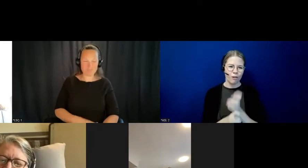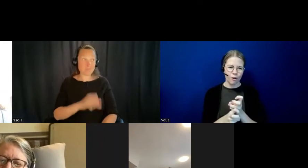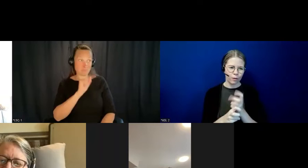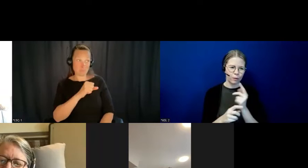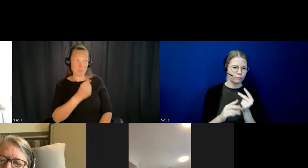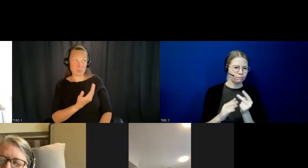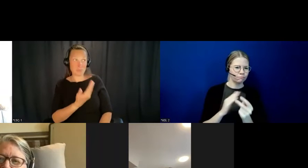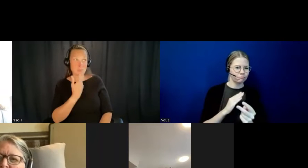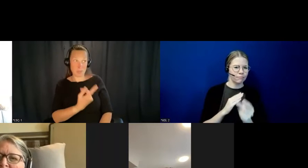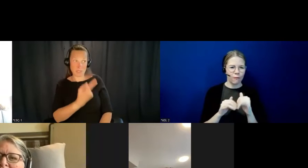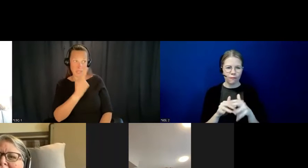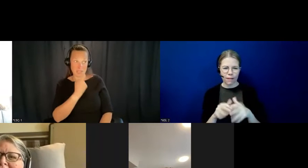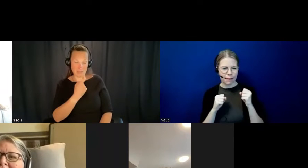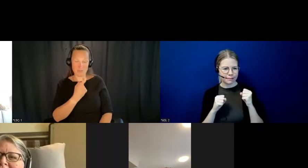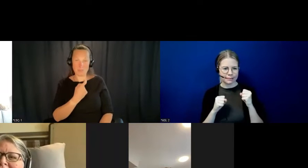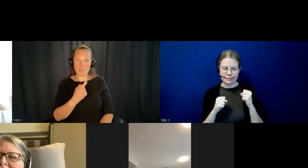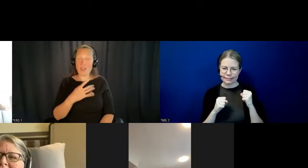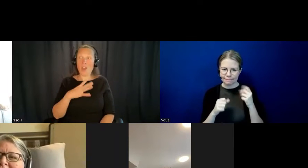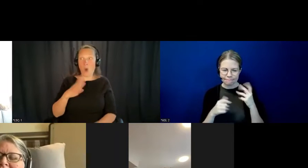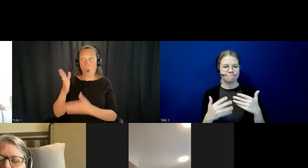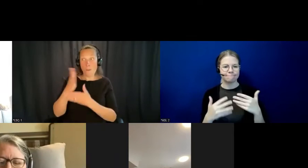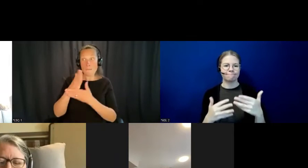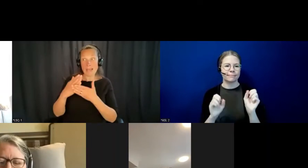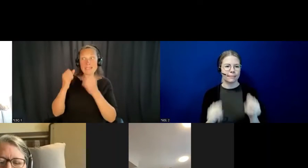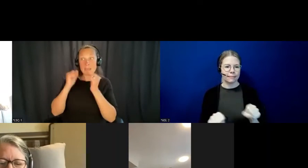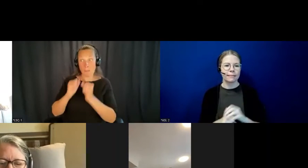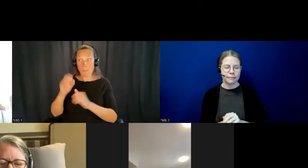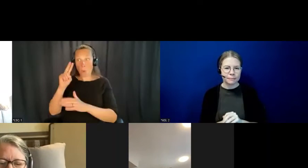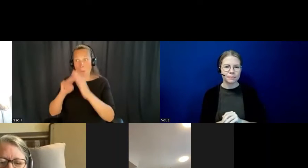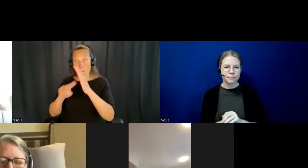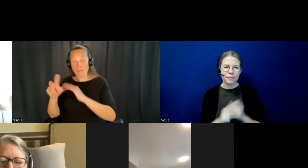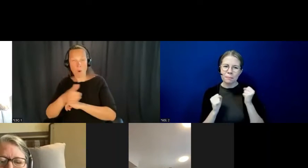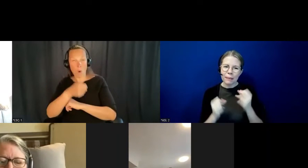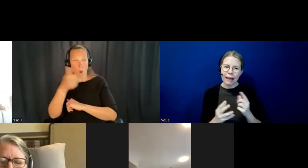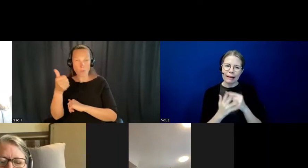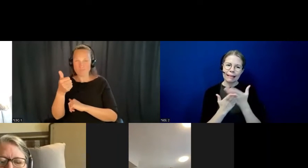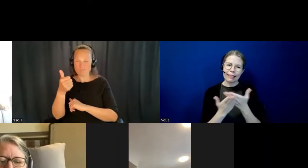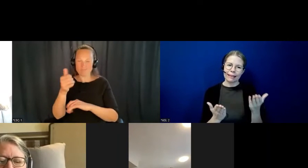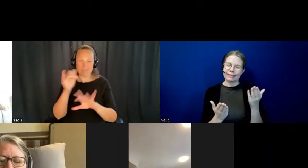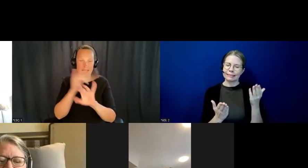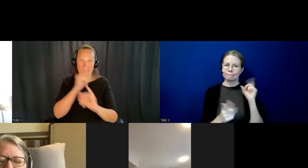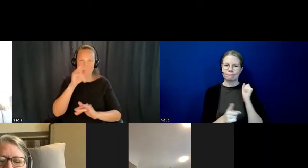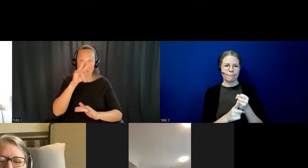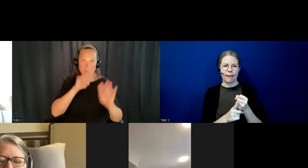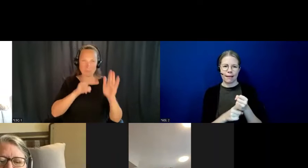MOVE SOMETHING ALONG QUICKLY. IF WE WERE TO TALK A LITTLE BIT ABOUT CERB, I WOULD SAY THAT